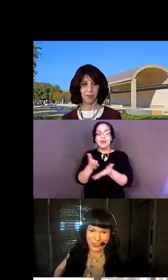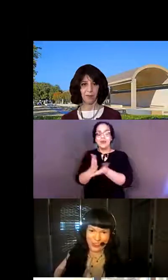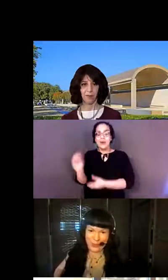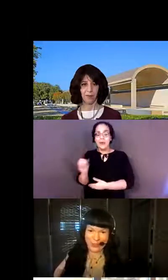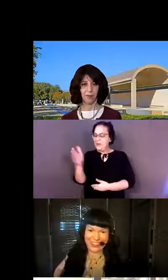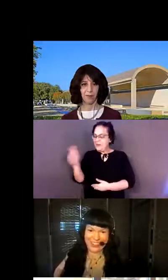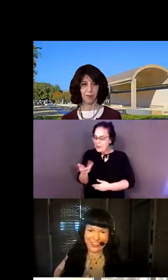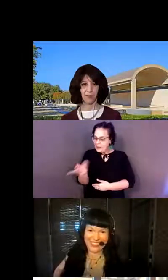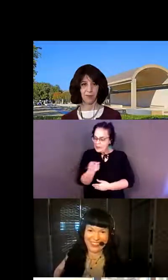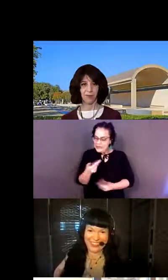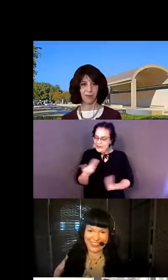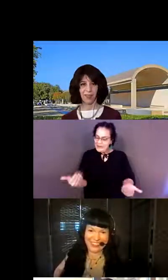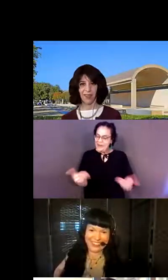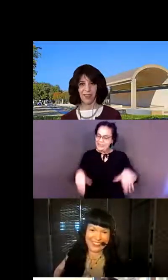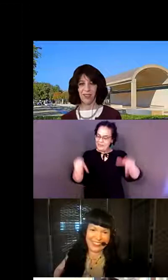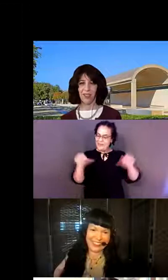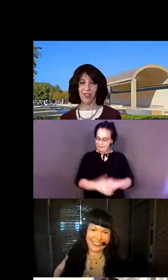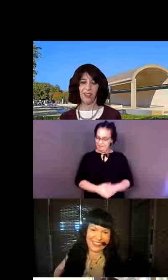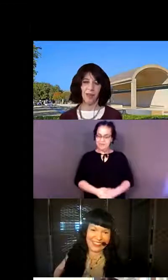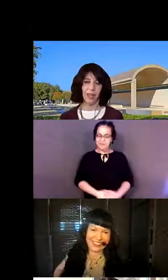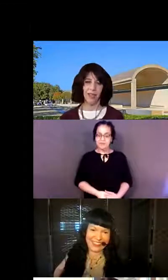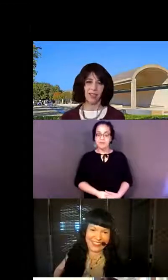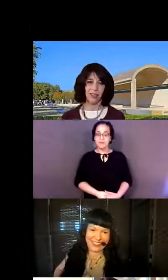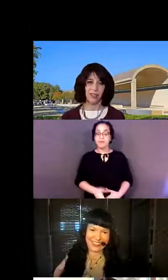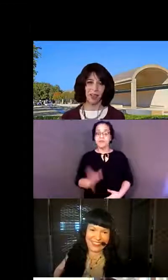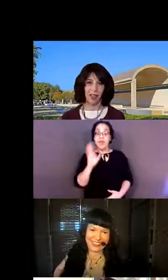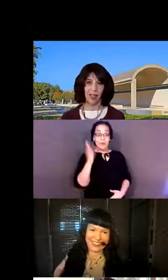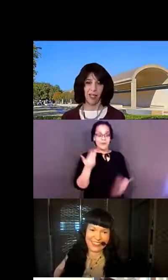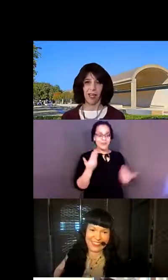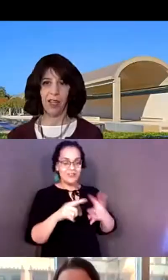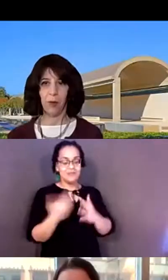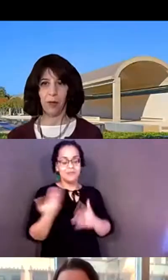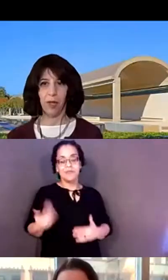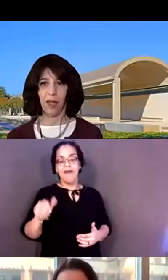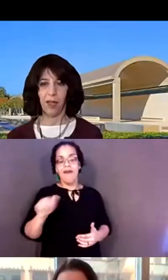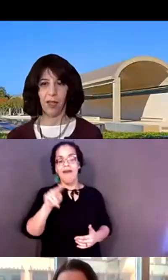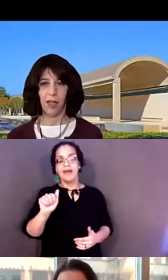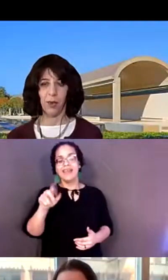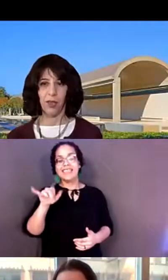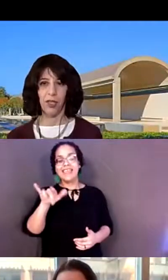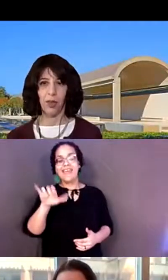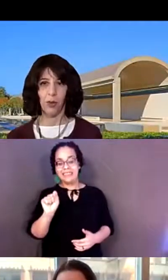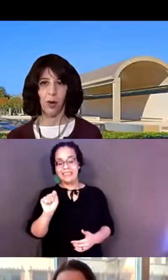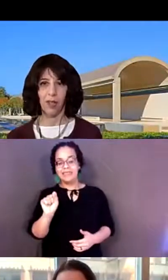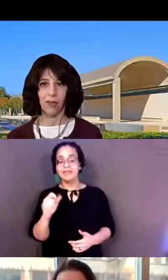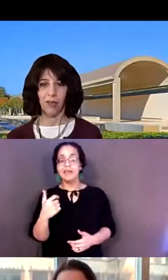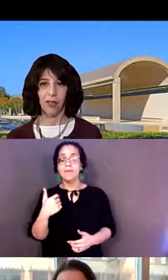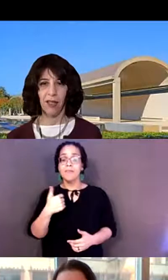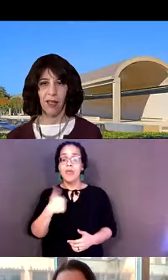from here. I'll start. I'm anna davis. I use